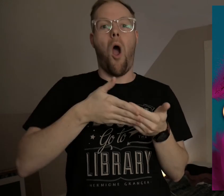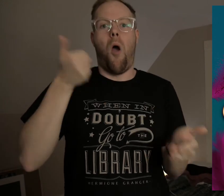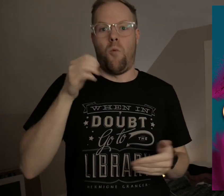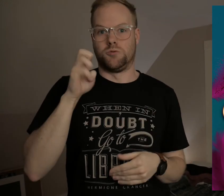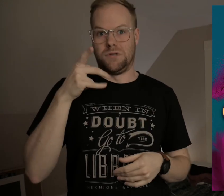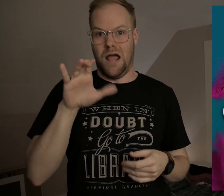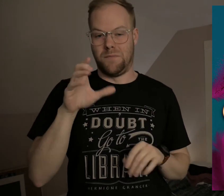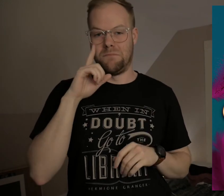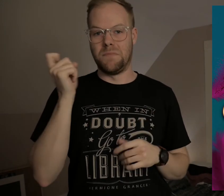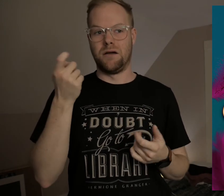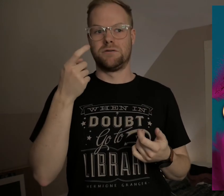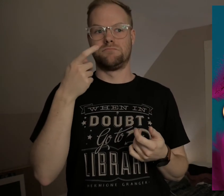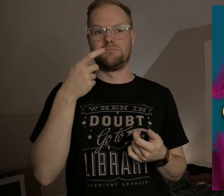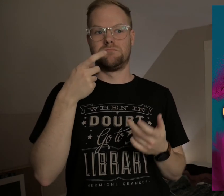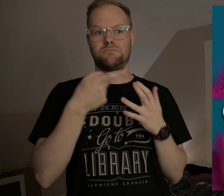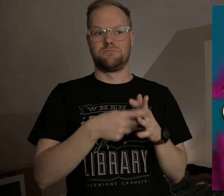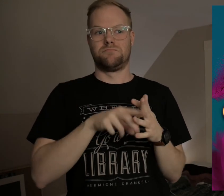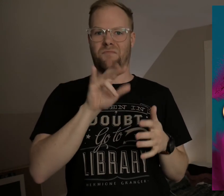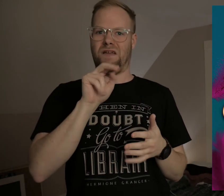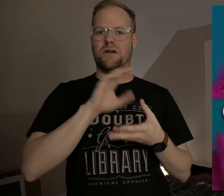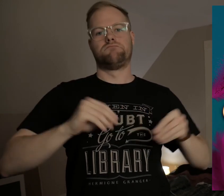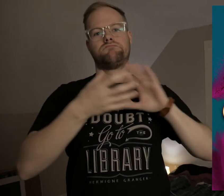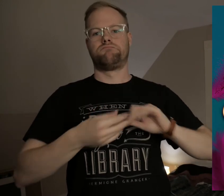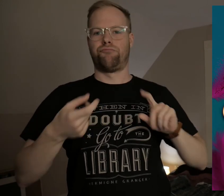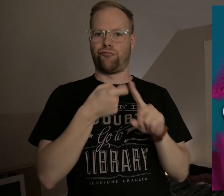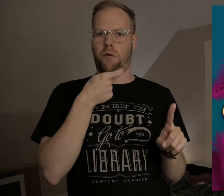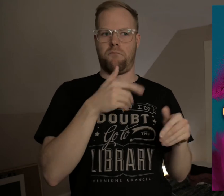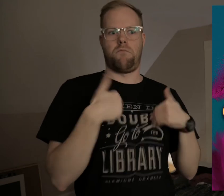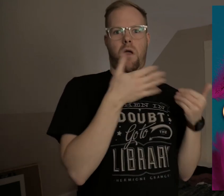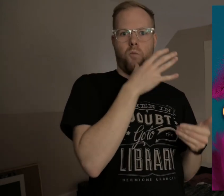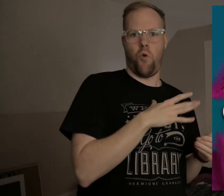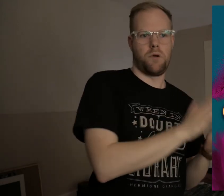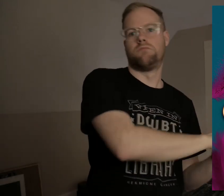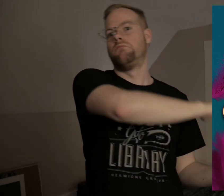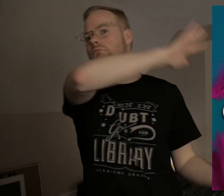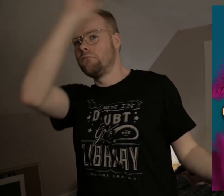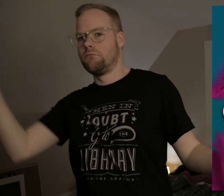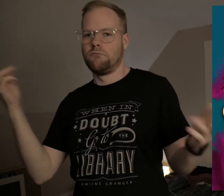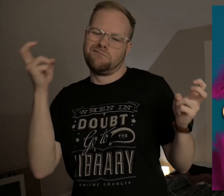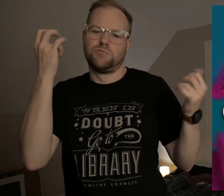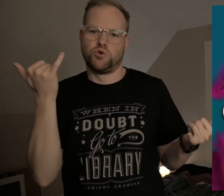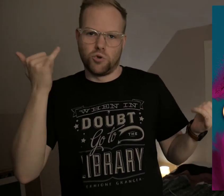It’s nearly an epic, because Vivian tells her story from a young woman to today.